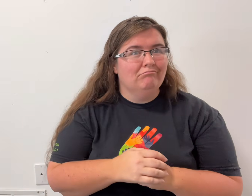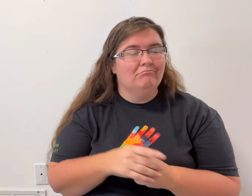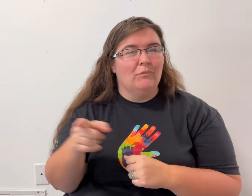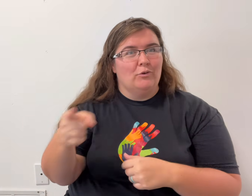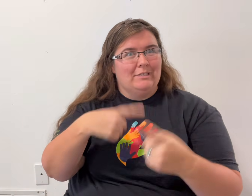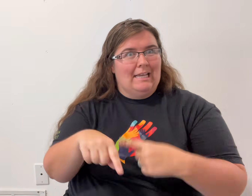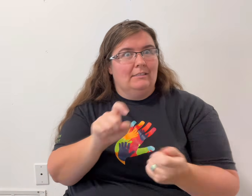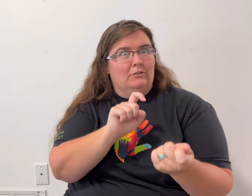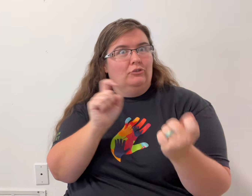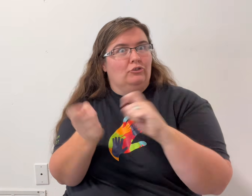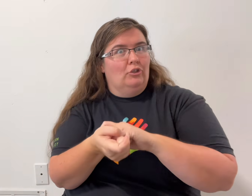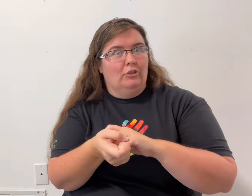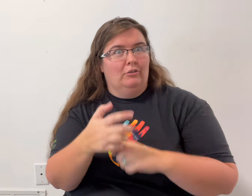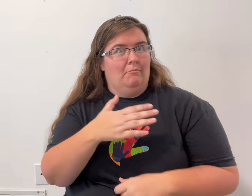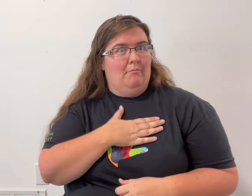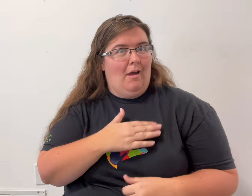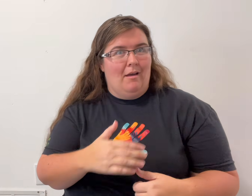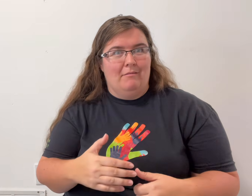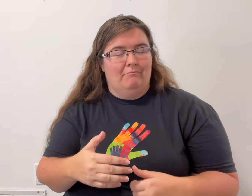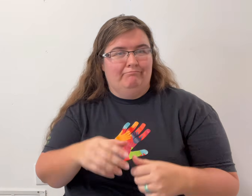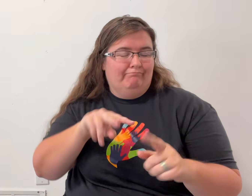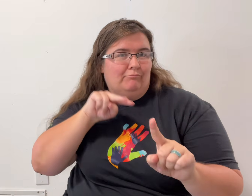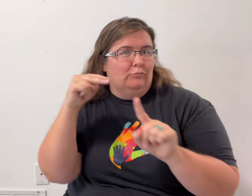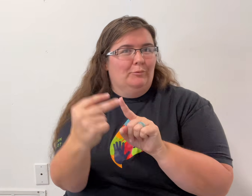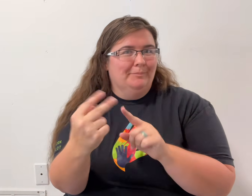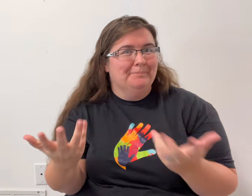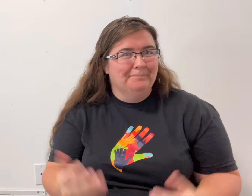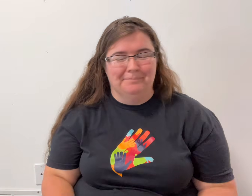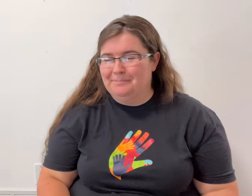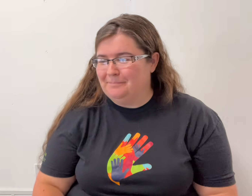So she signs "CHANGED MY PERSPECTIVE"